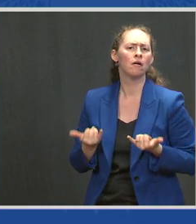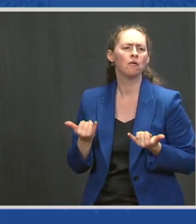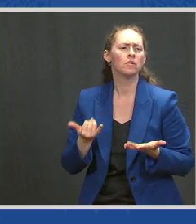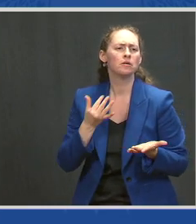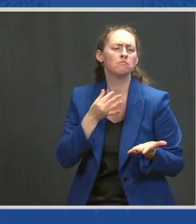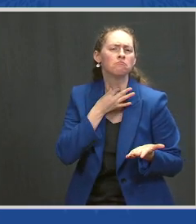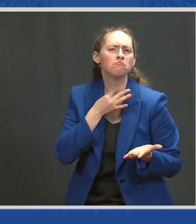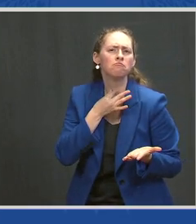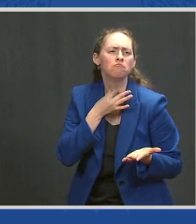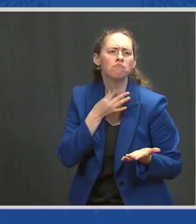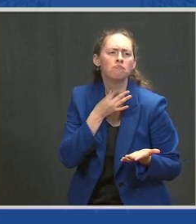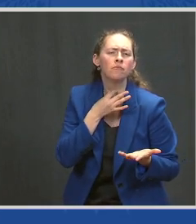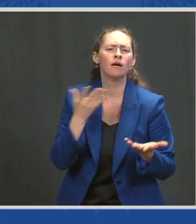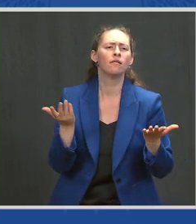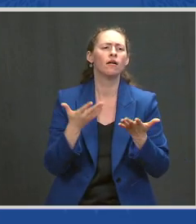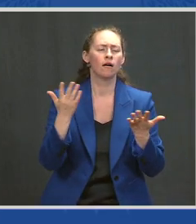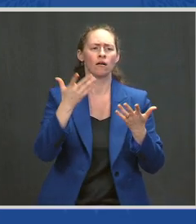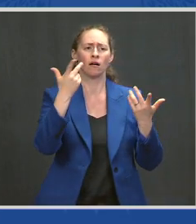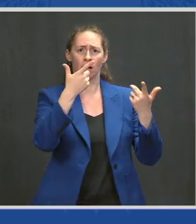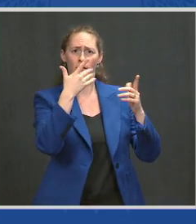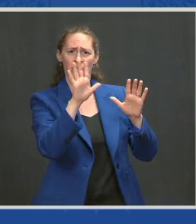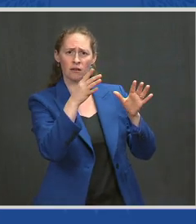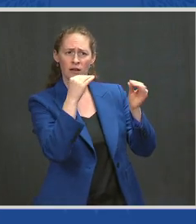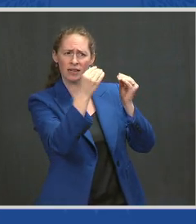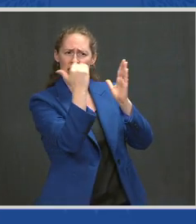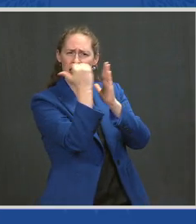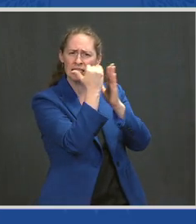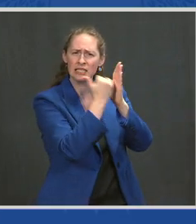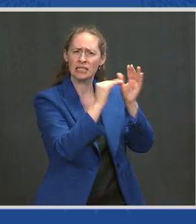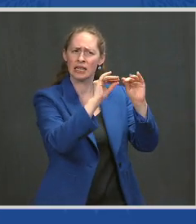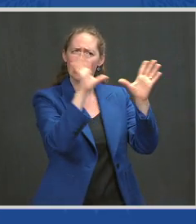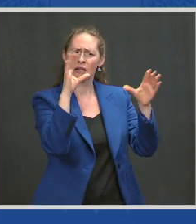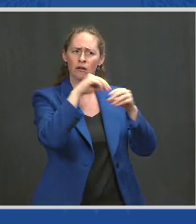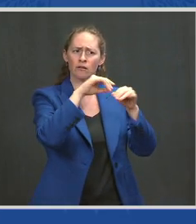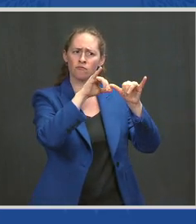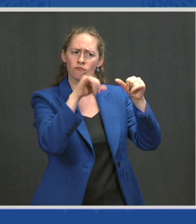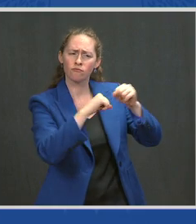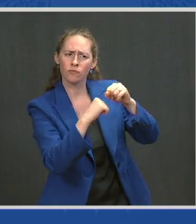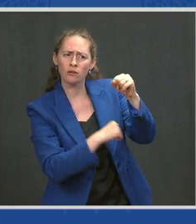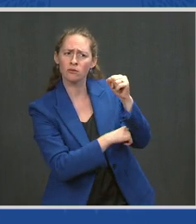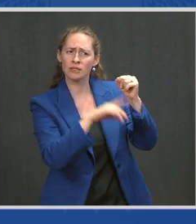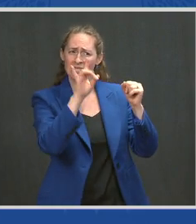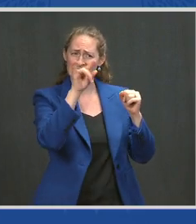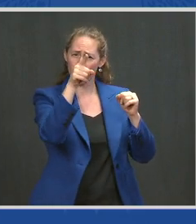of critical infrastructure in the United States. Did you lay out very clearly what it was that the penalty